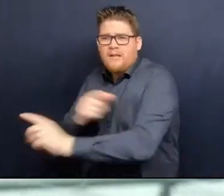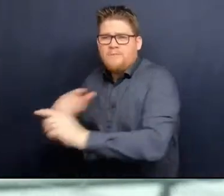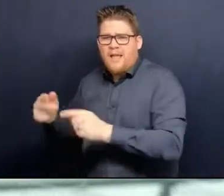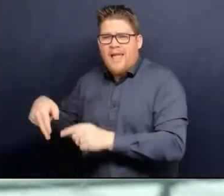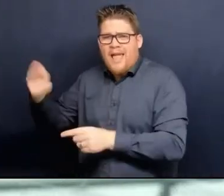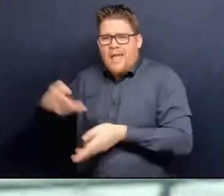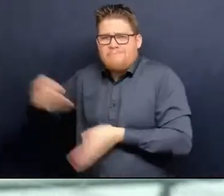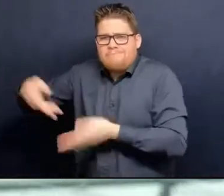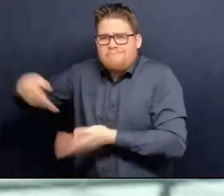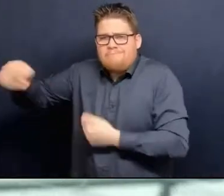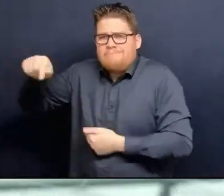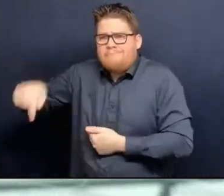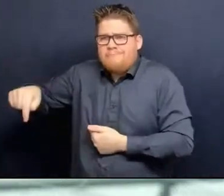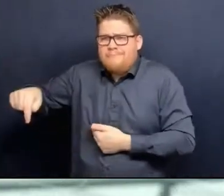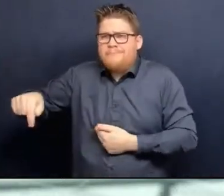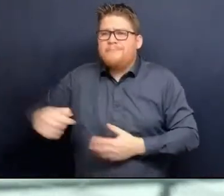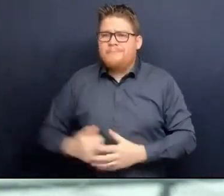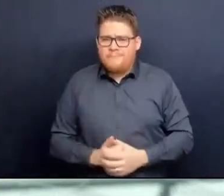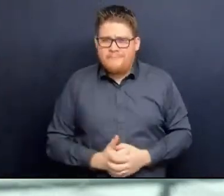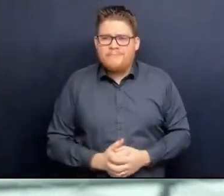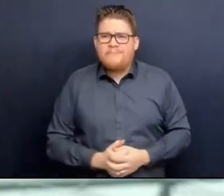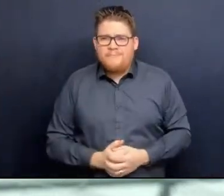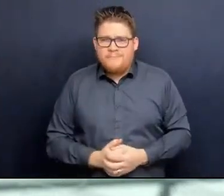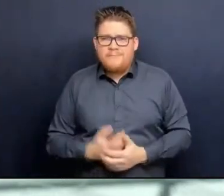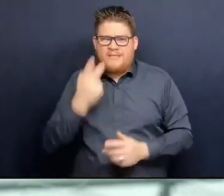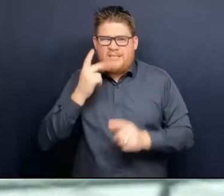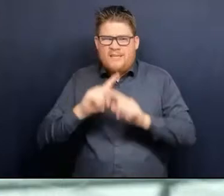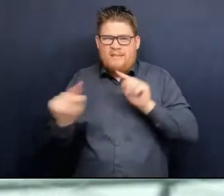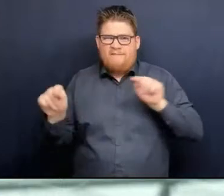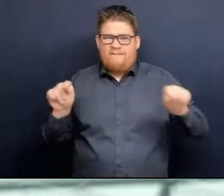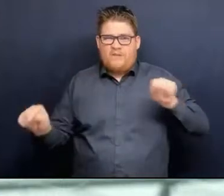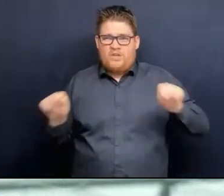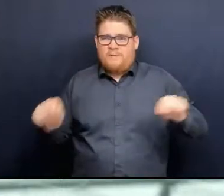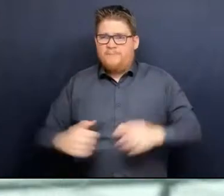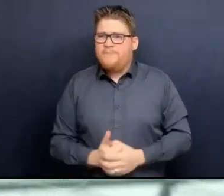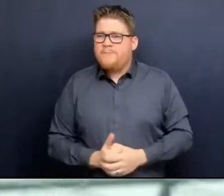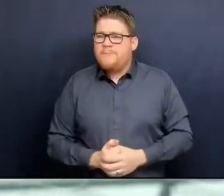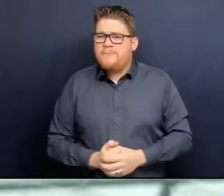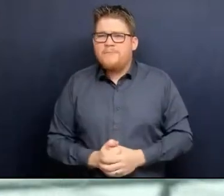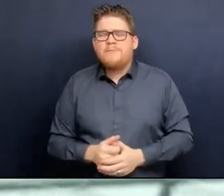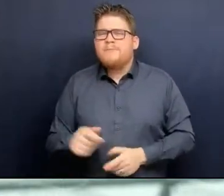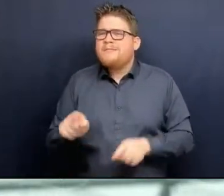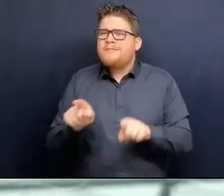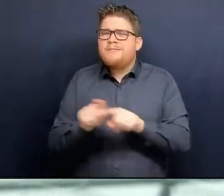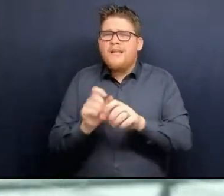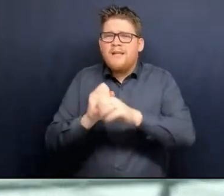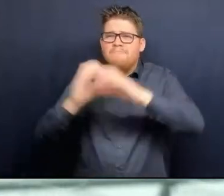vaccination gives, and I liken it to the analogy of we all know people who've smoked for long